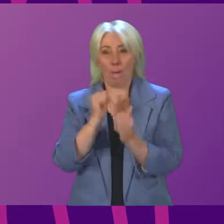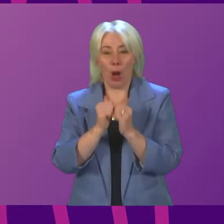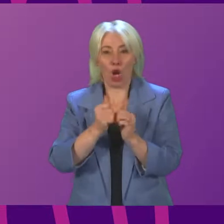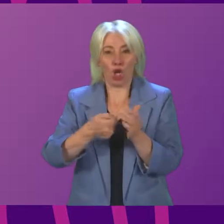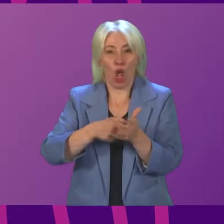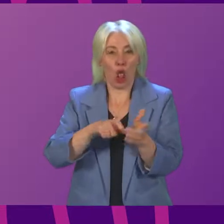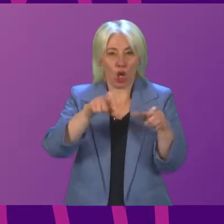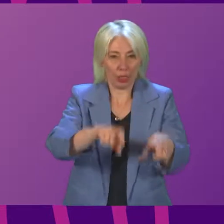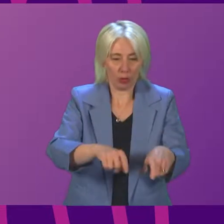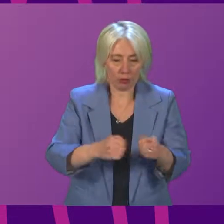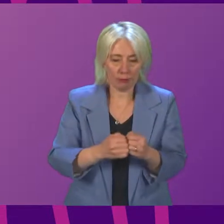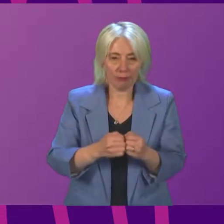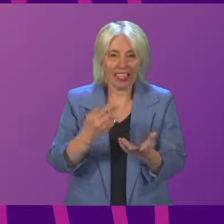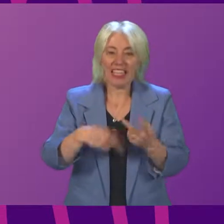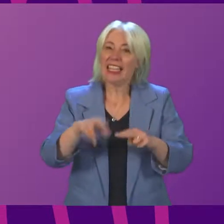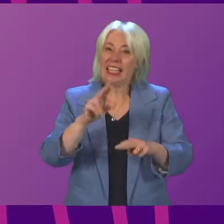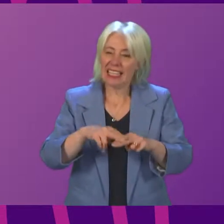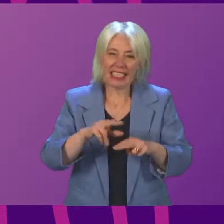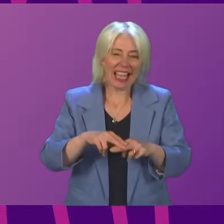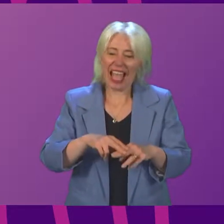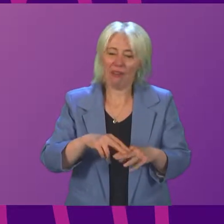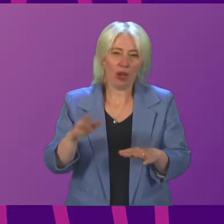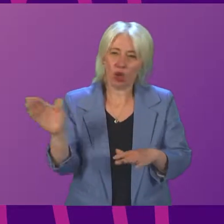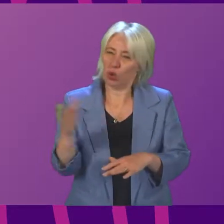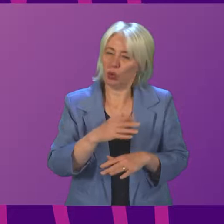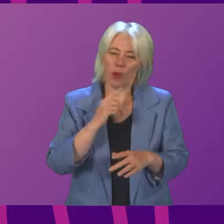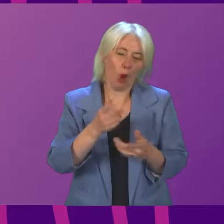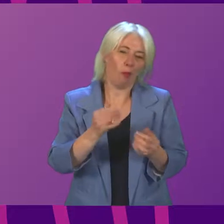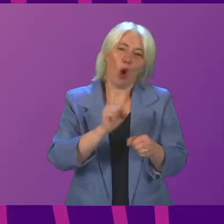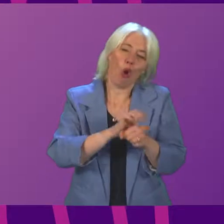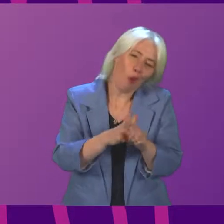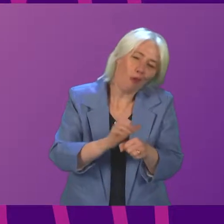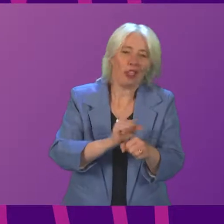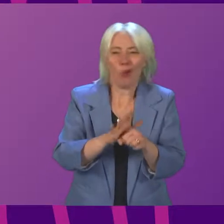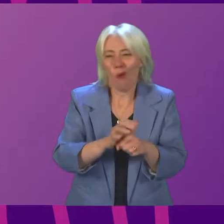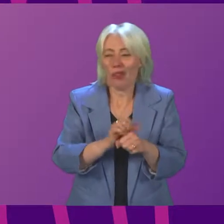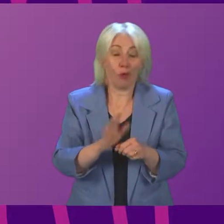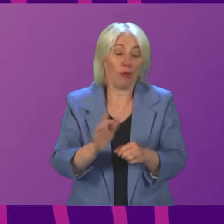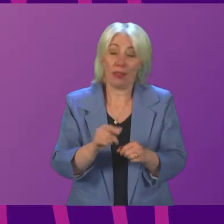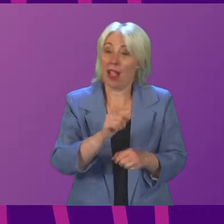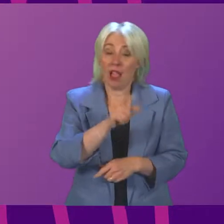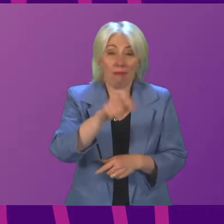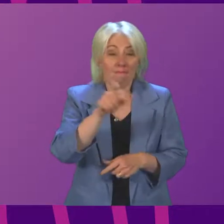deserve far better than lumping all the blame on Covid. We are burning out and need more help.